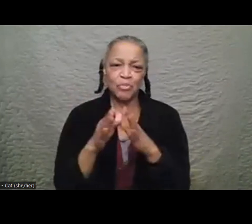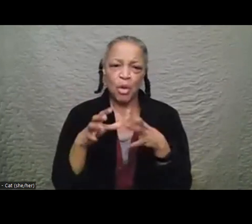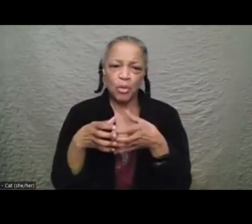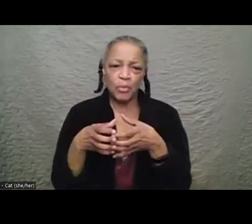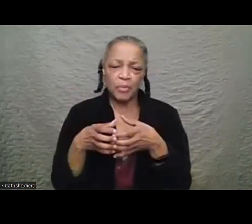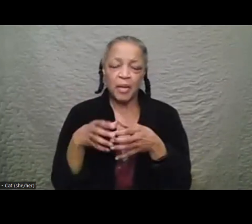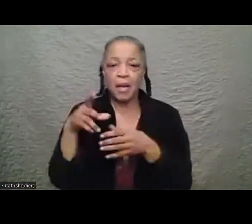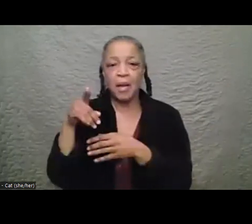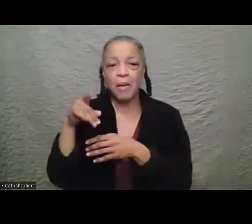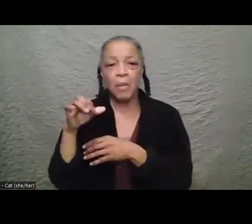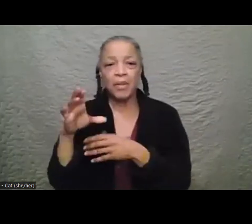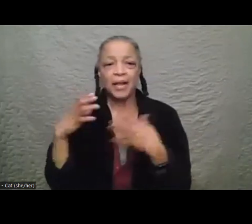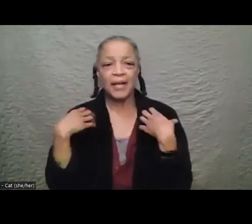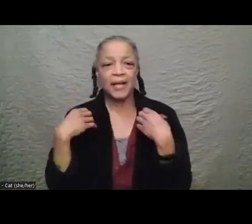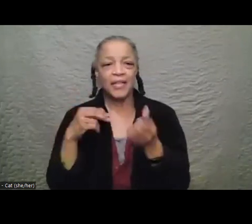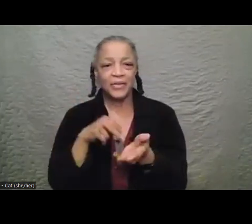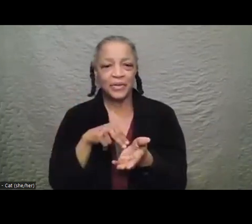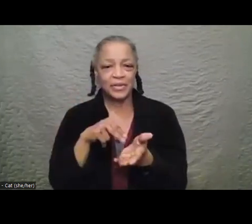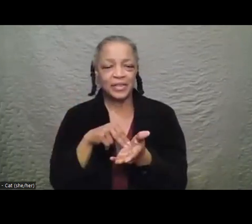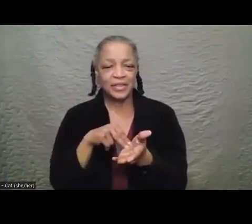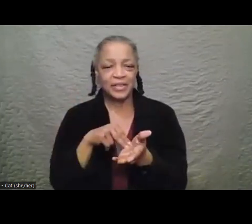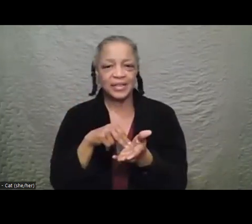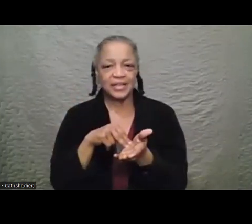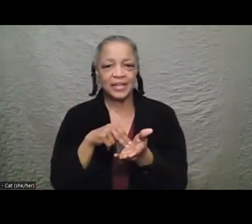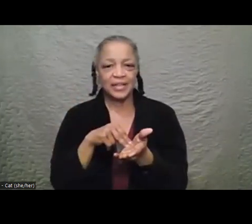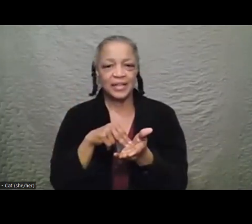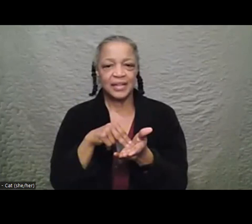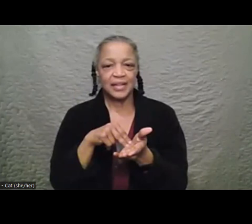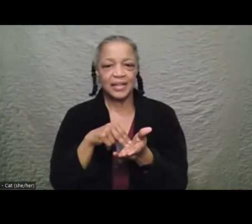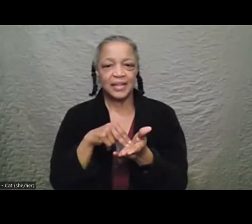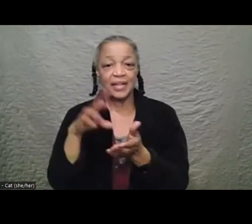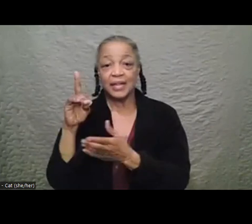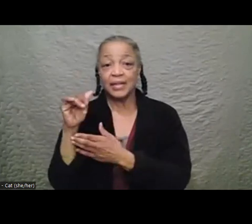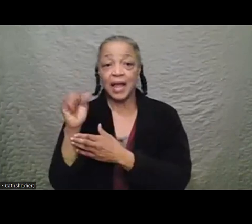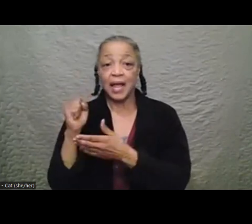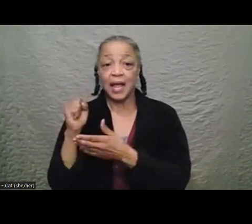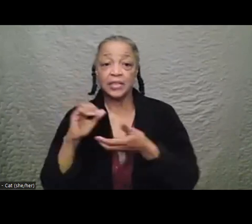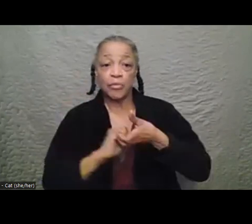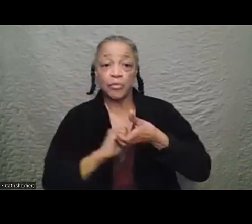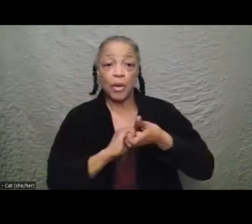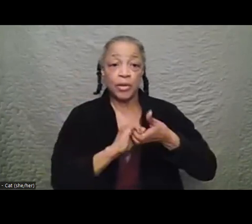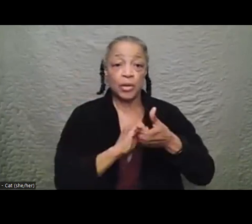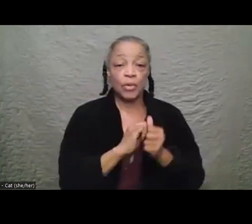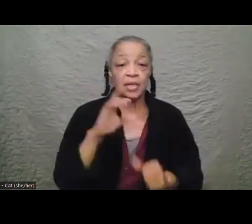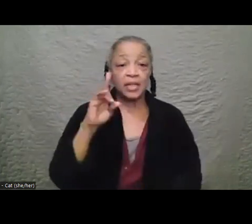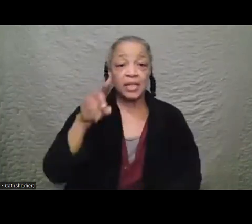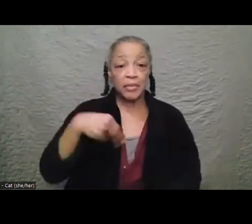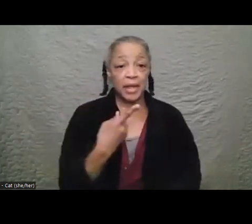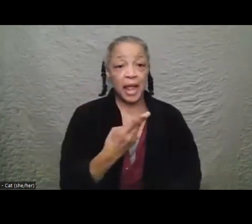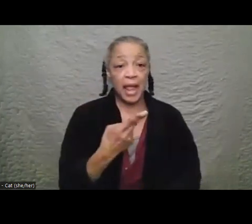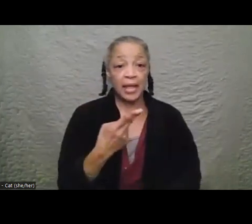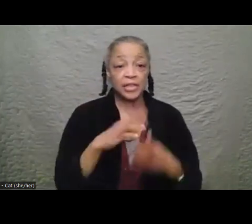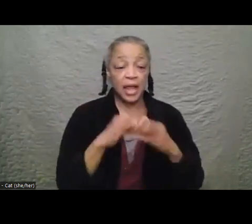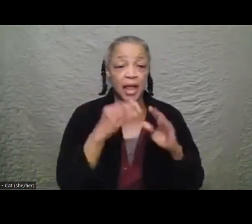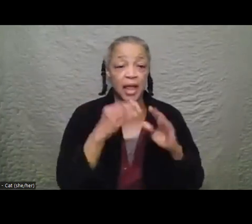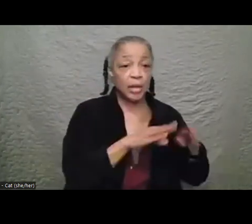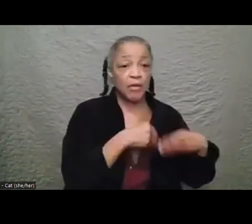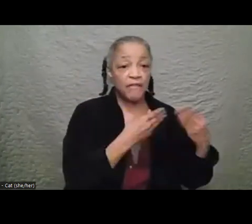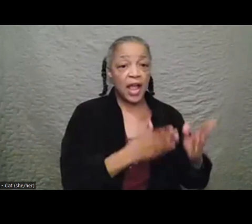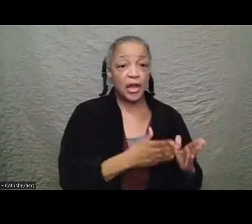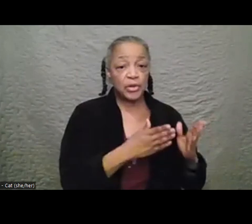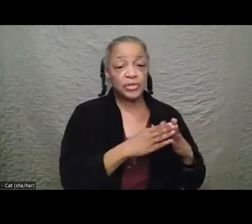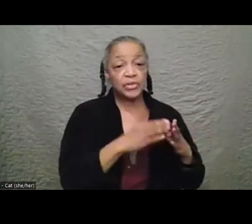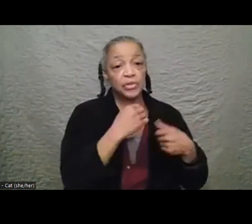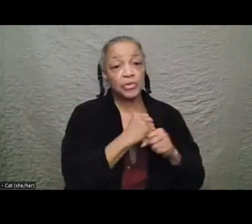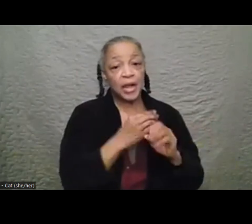health nurses and their partner with DPH and community providers to create community options